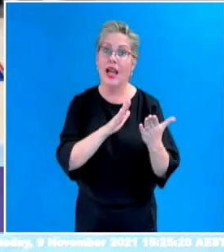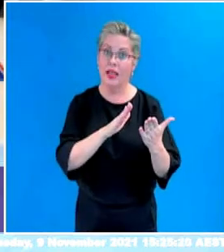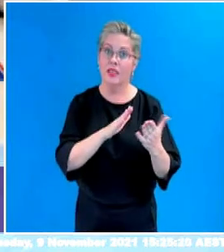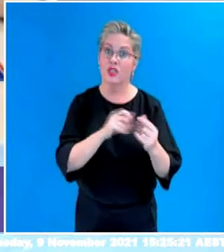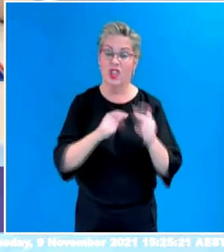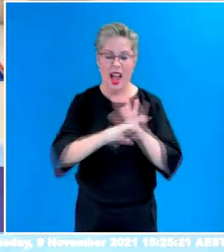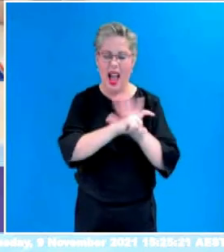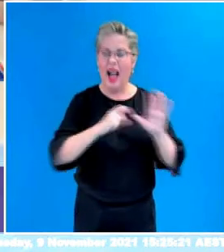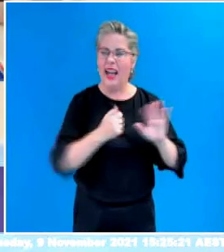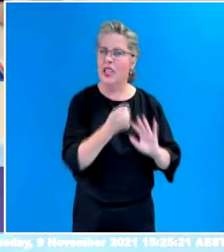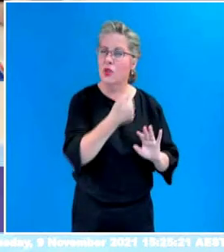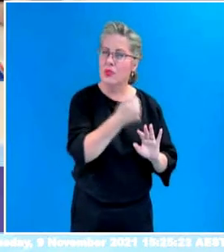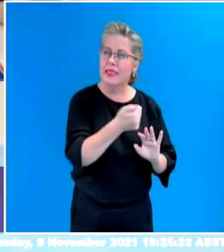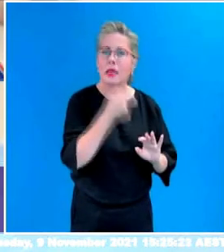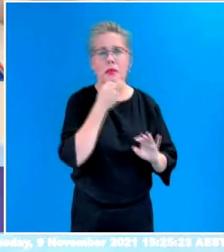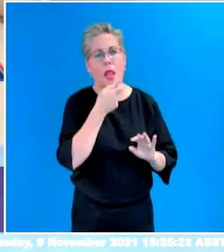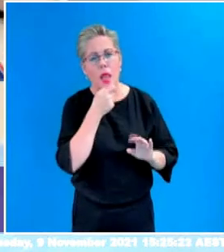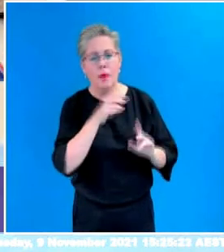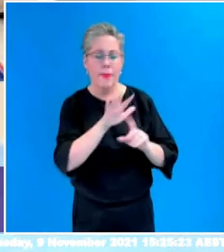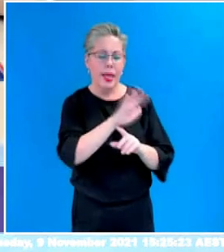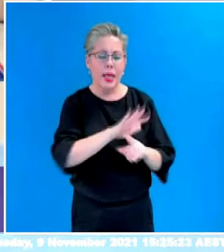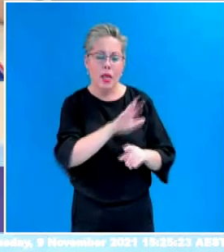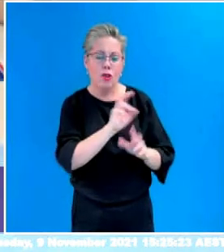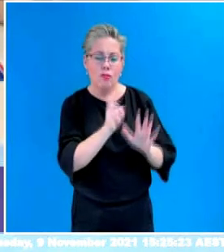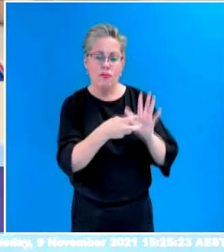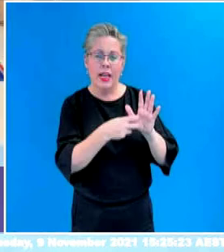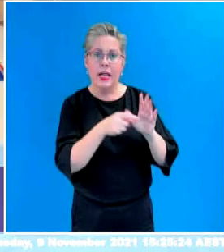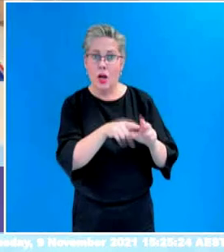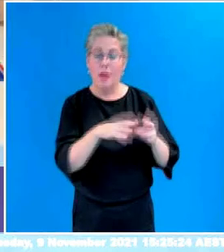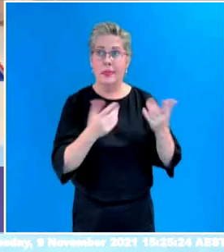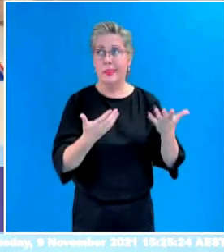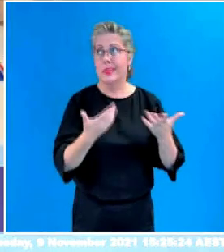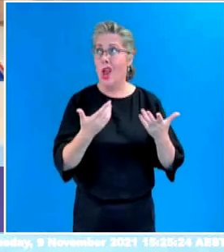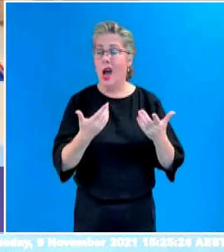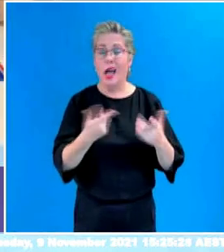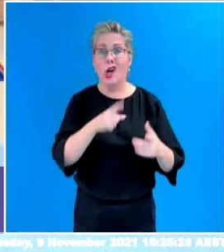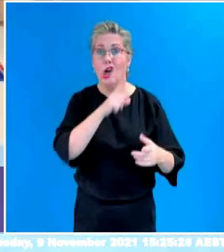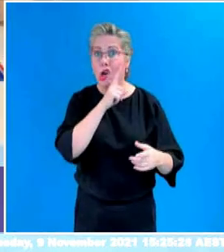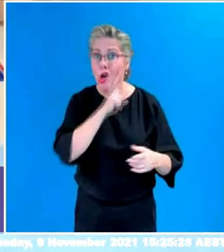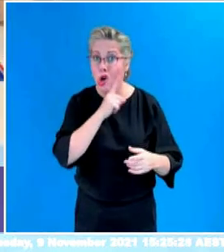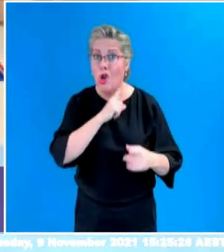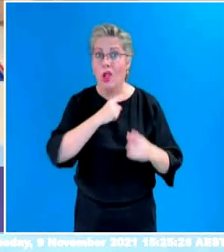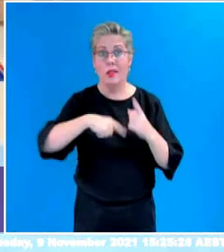where it recognises that girls and women, for example, may face multiple